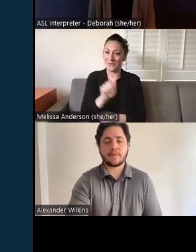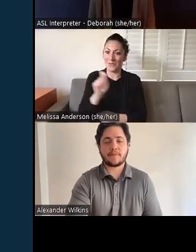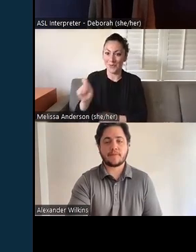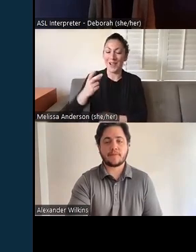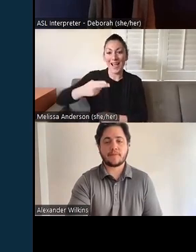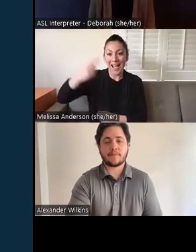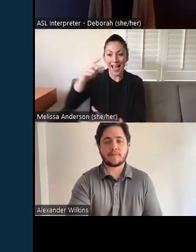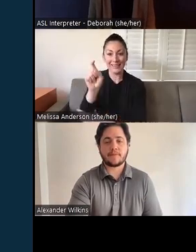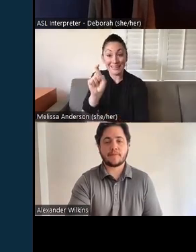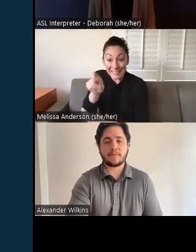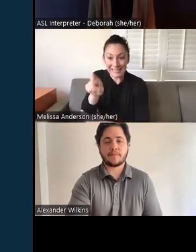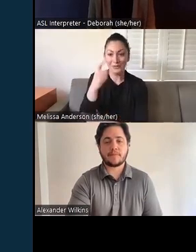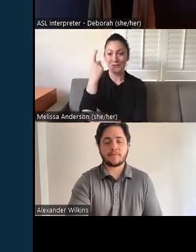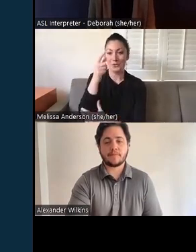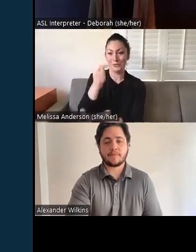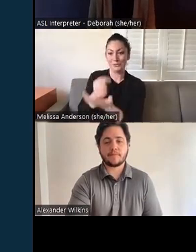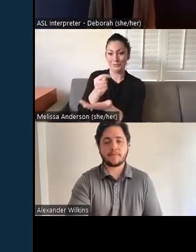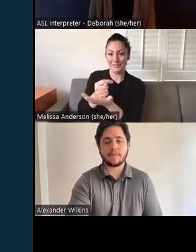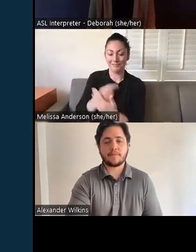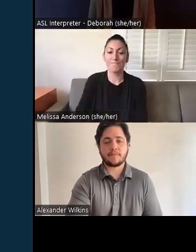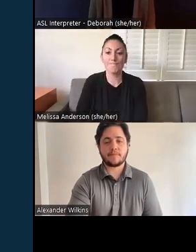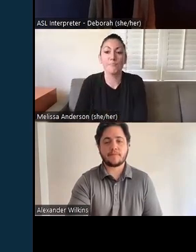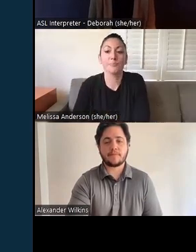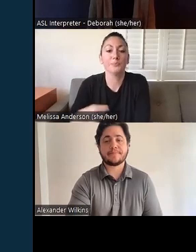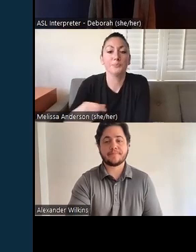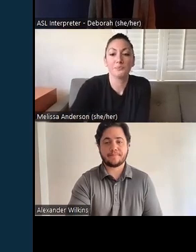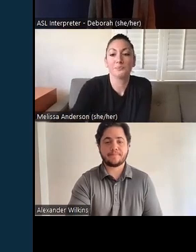So this impacts mental health and substance use, and therefore justifies